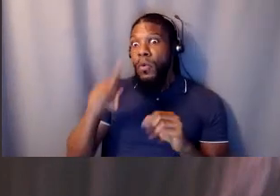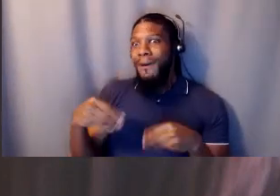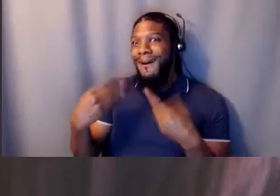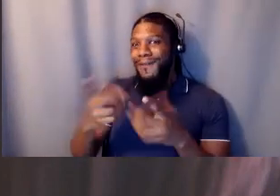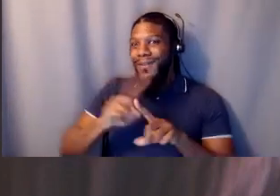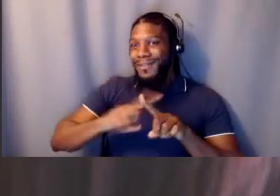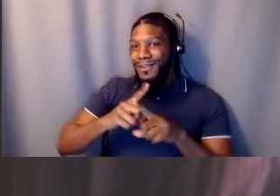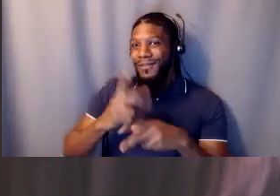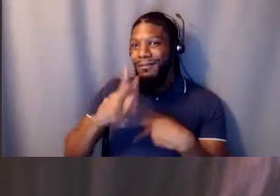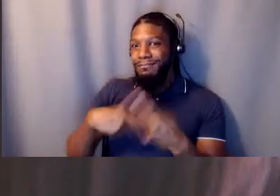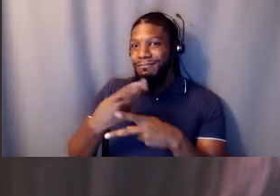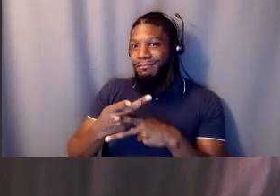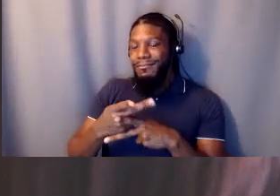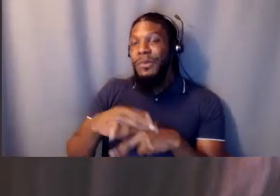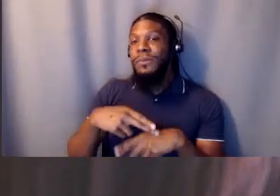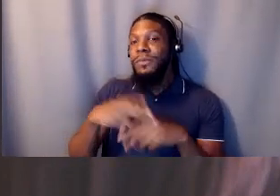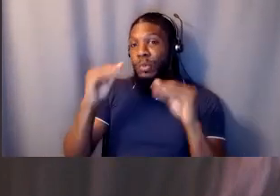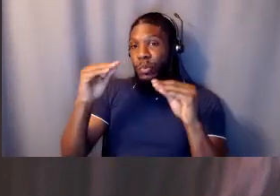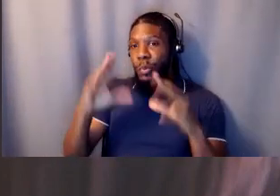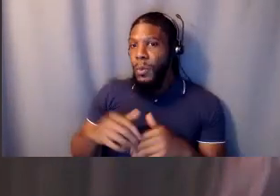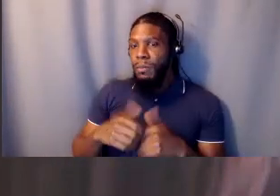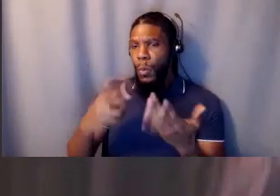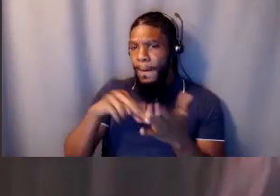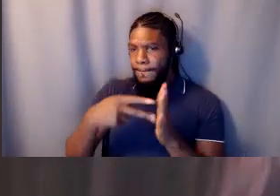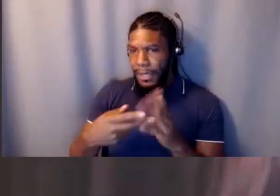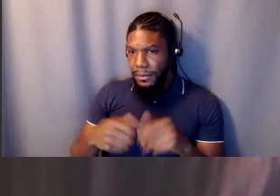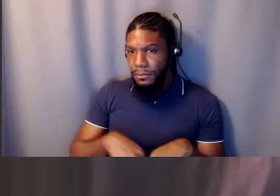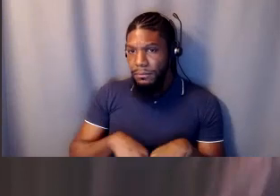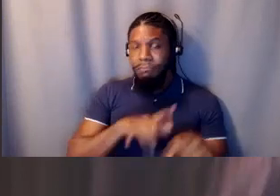When I say multiple forms, that can mean asynchronous and synchronous,